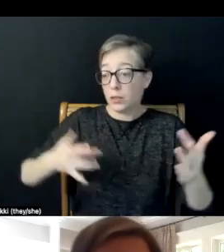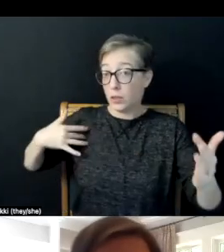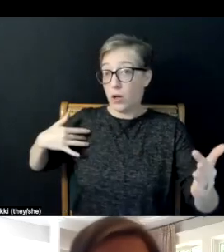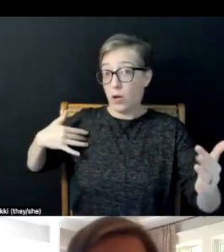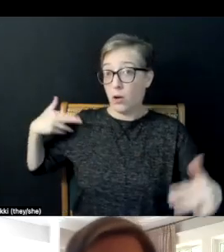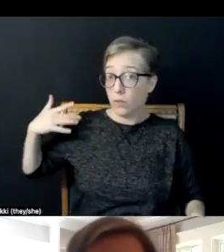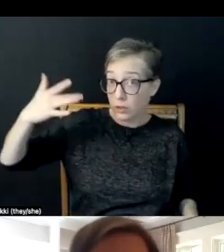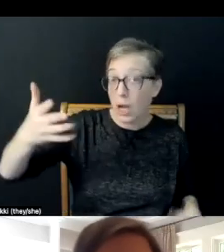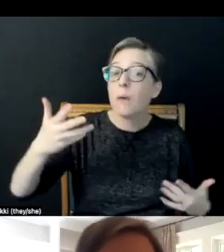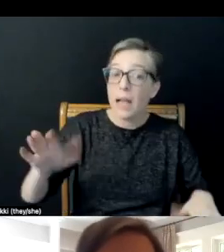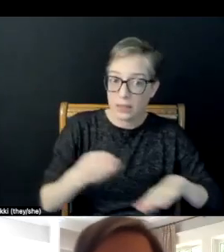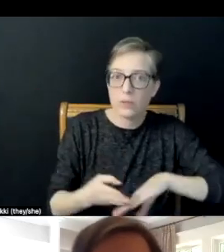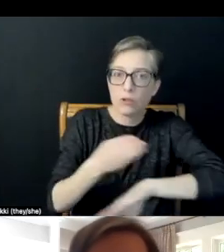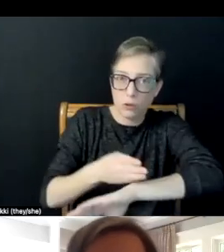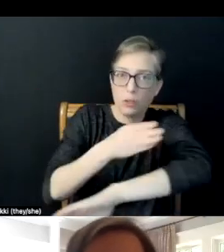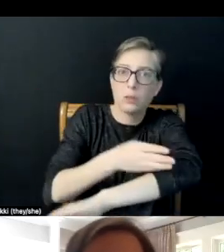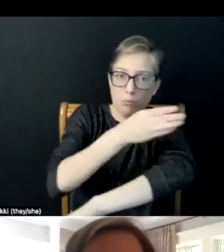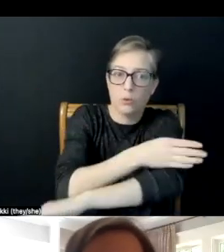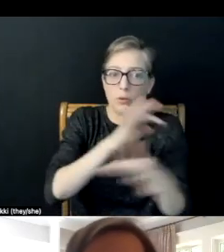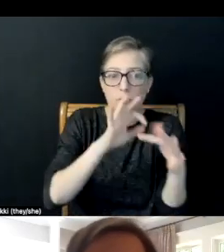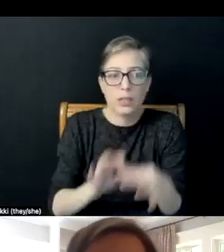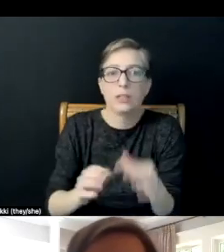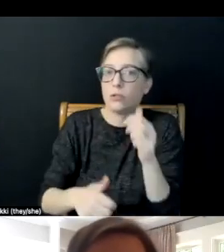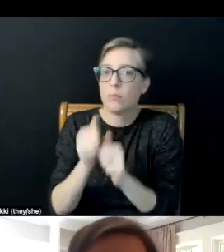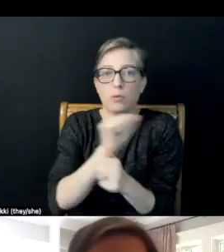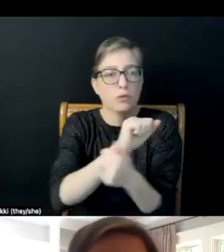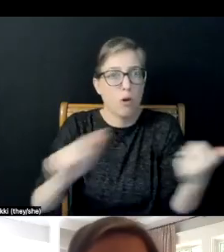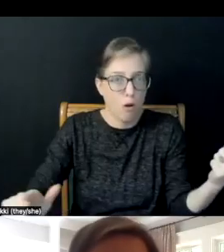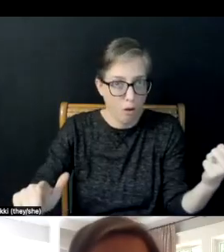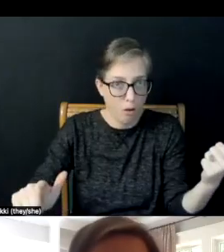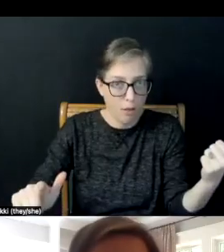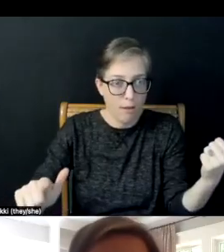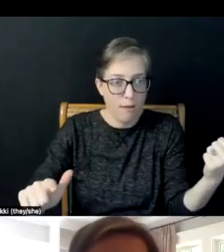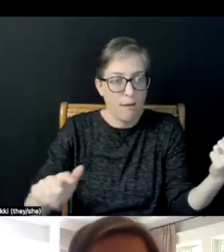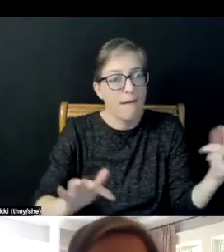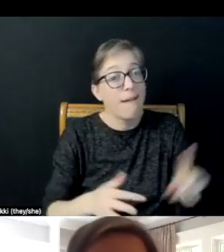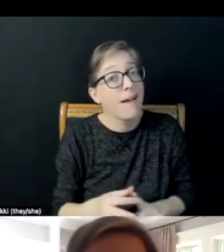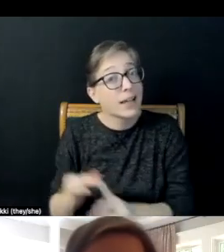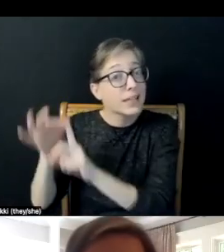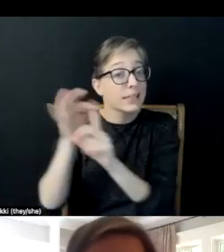race, sexuality, gender but it has remained very stable, meaning there has been no improvement in